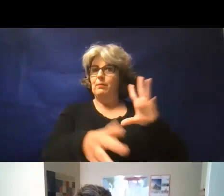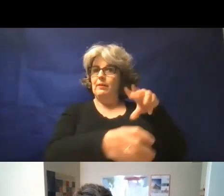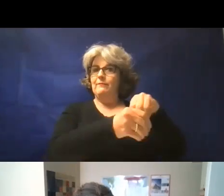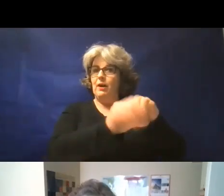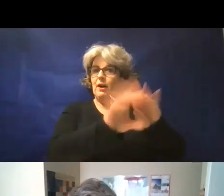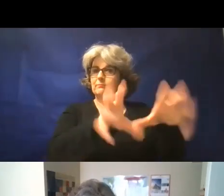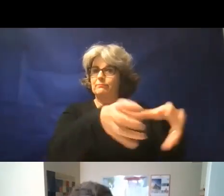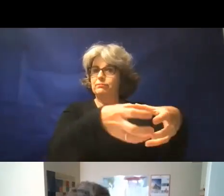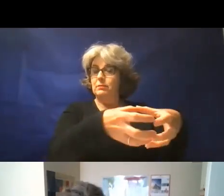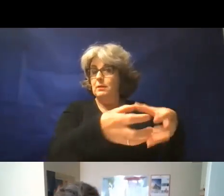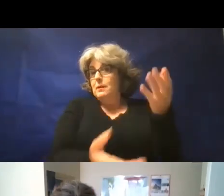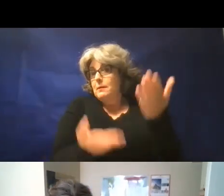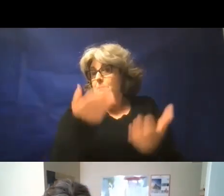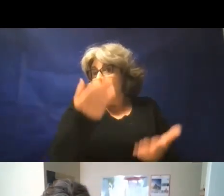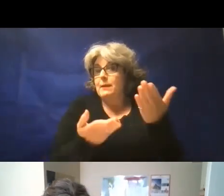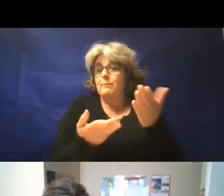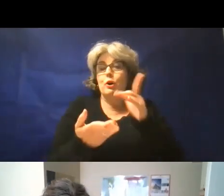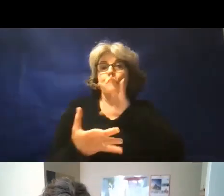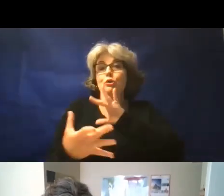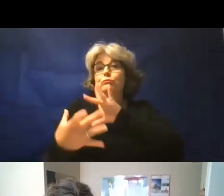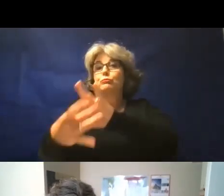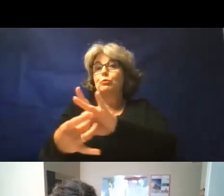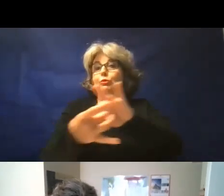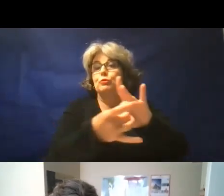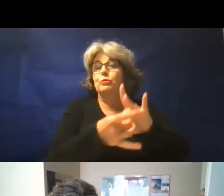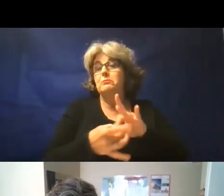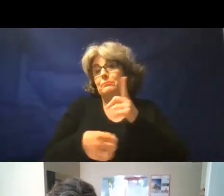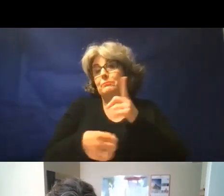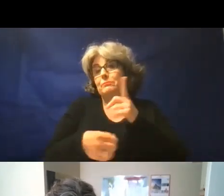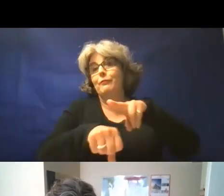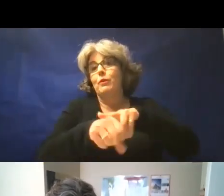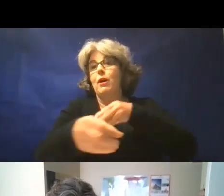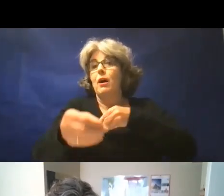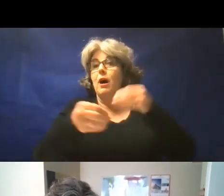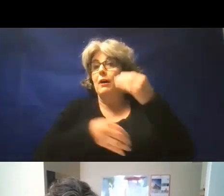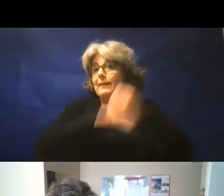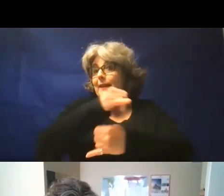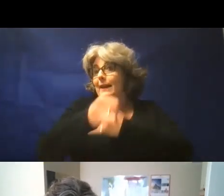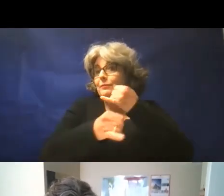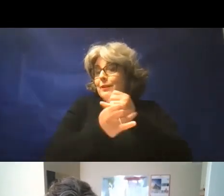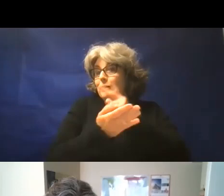that you might want to consider would be of course the office of international programs but also